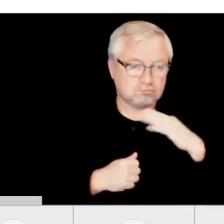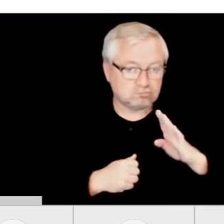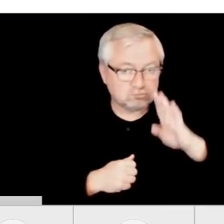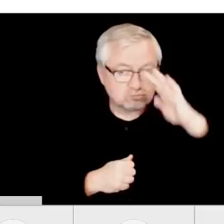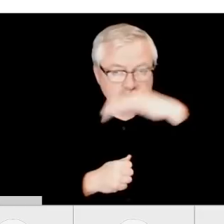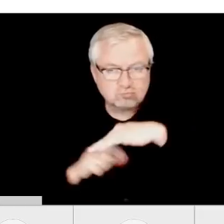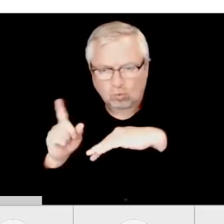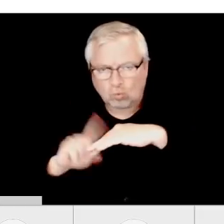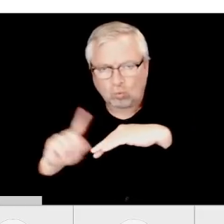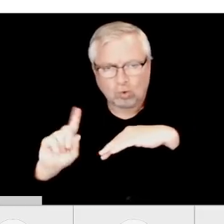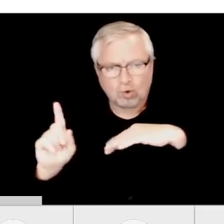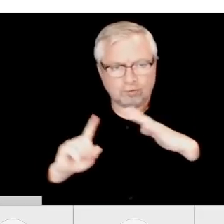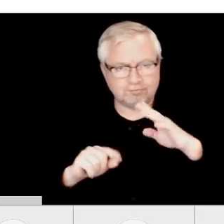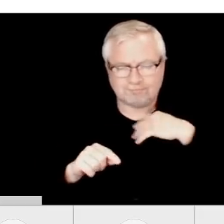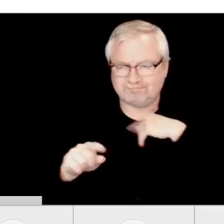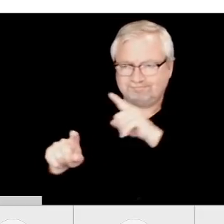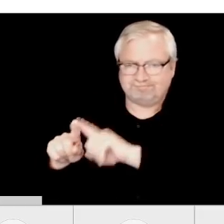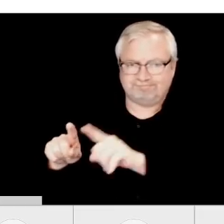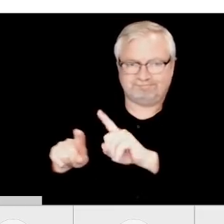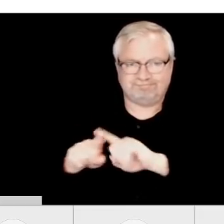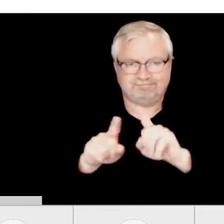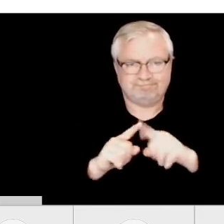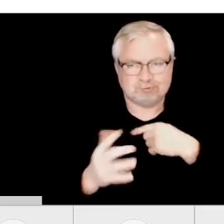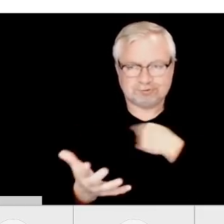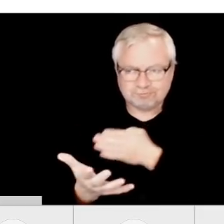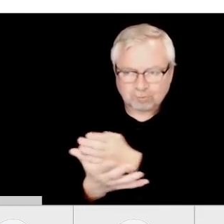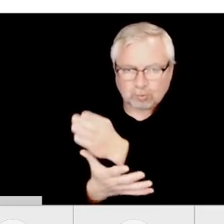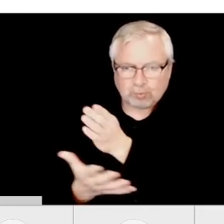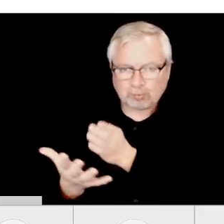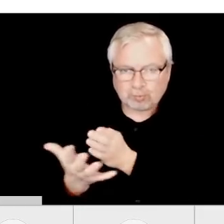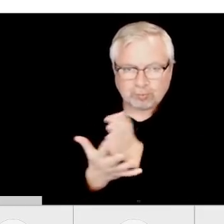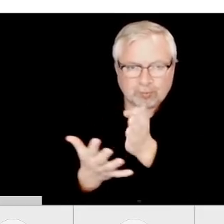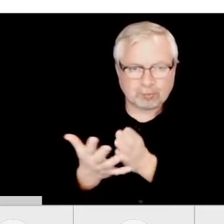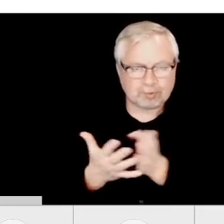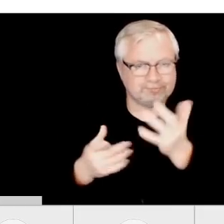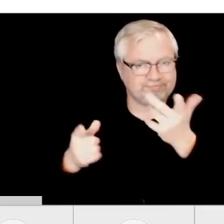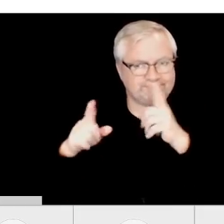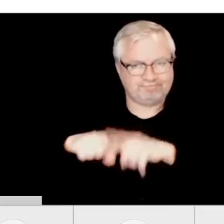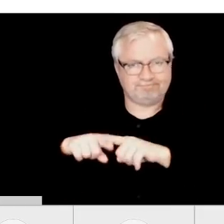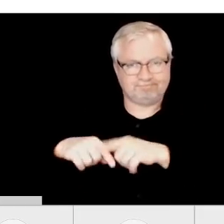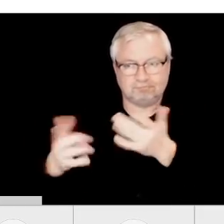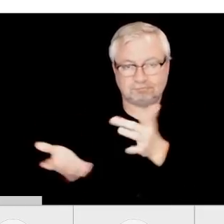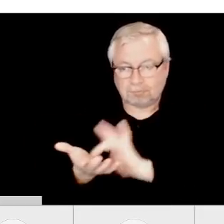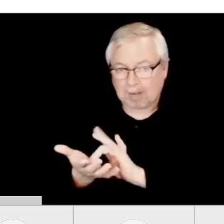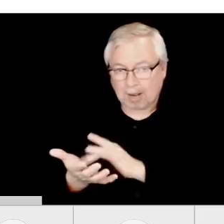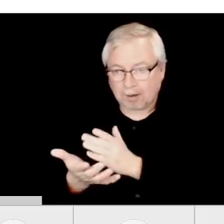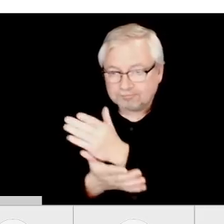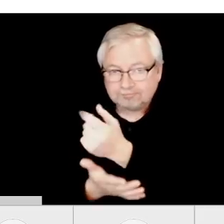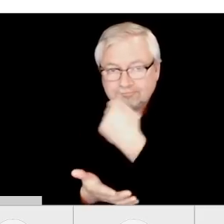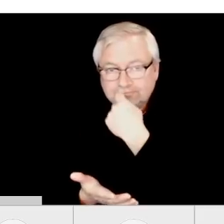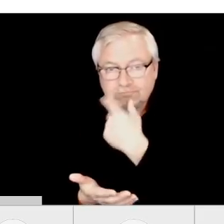effects, be it through sidling of mitigation, be it through the possibly